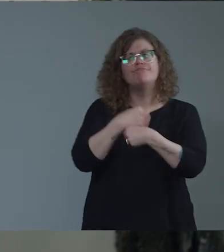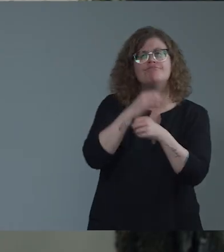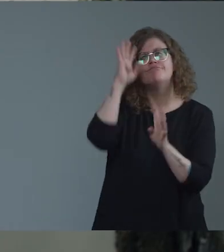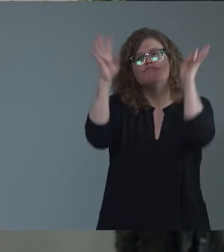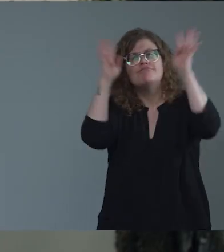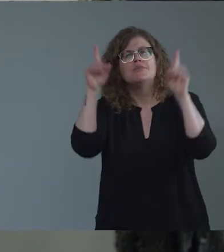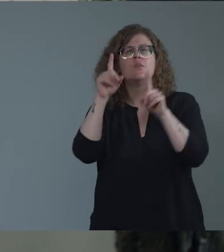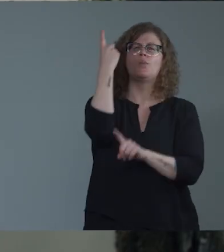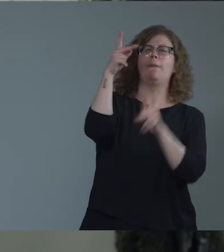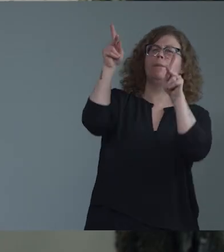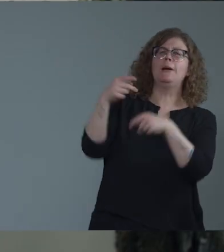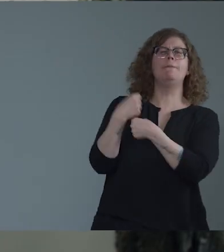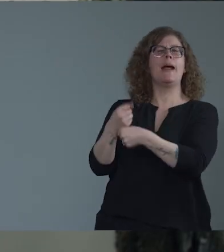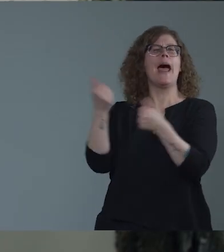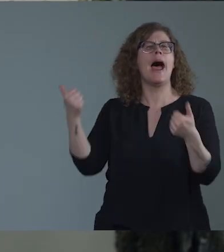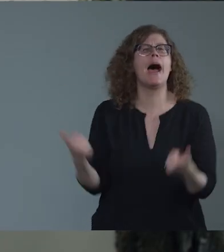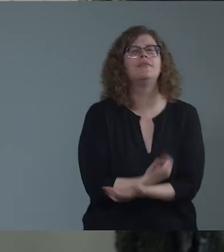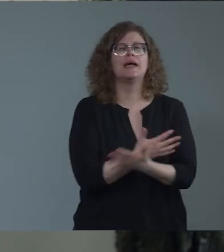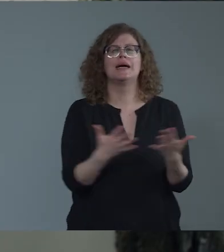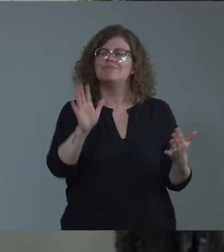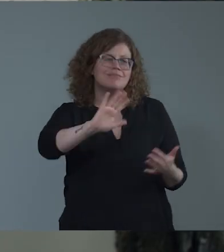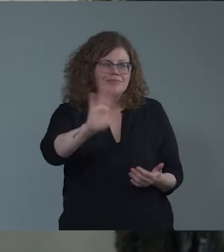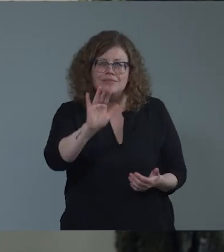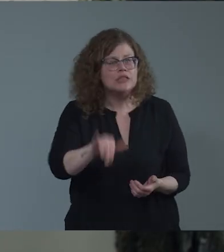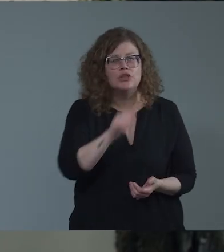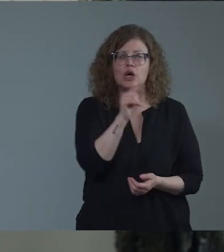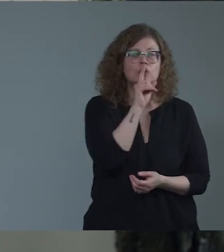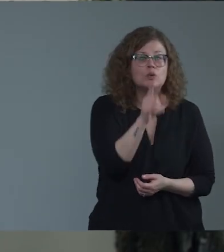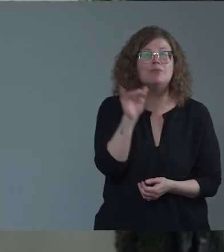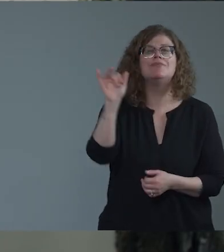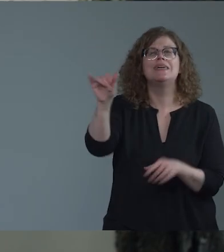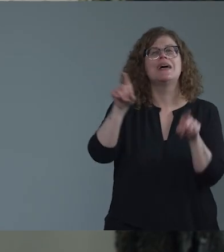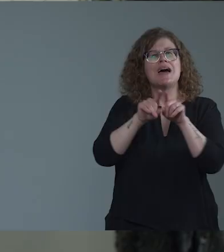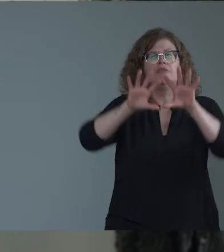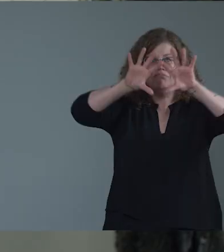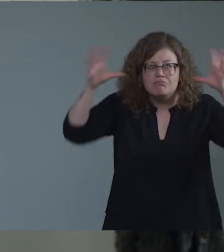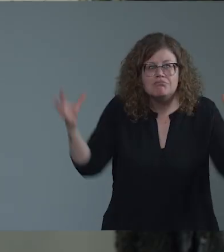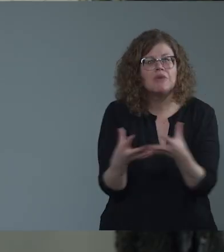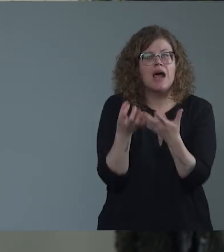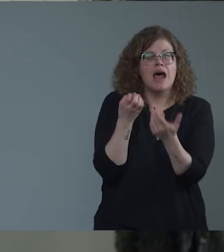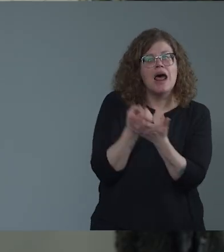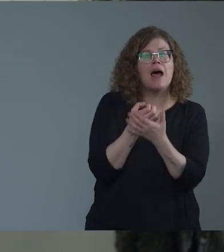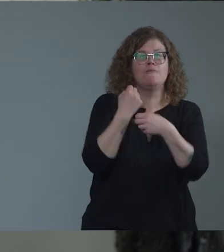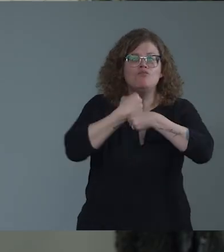is created, that it's just one artist doing everything. And that's not true. There's an entire economy behind